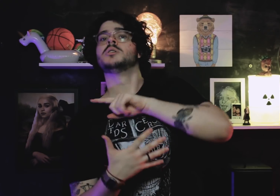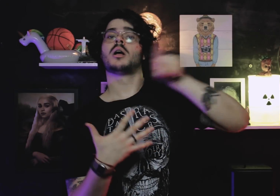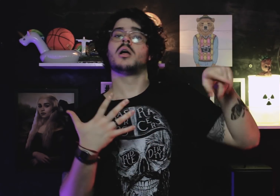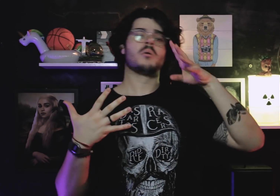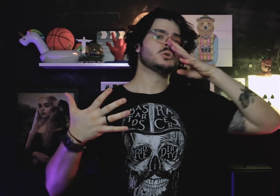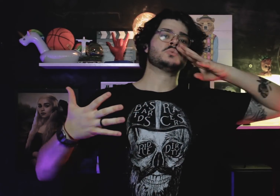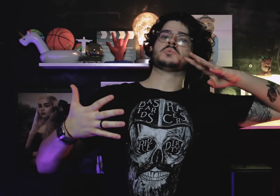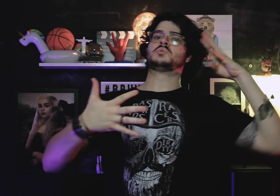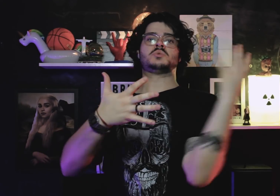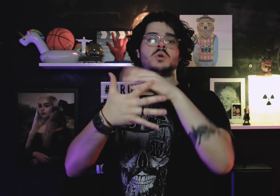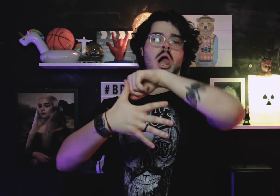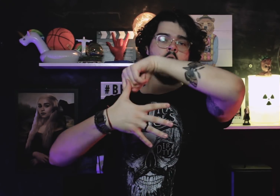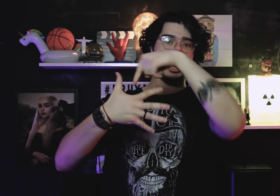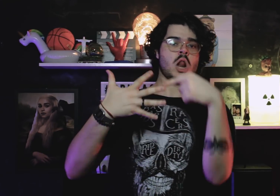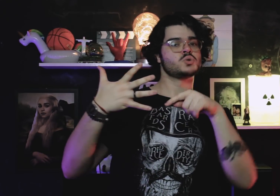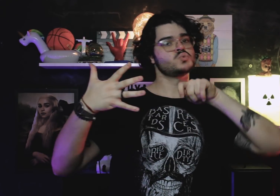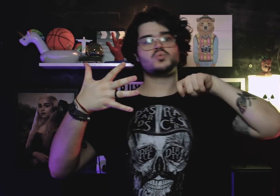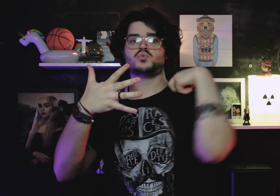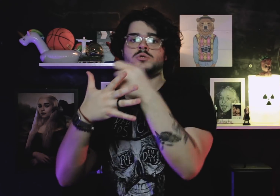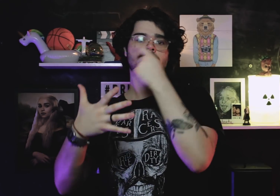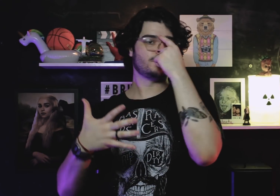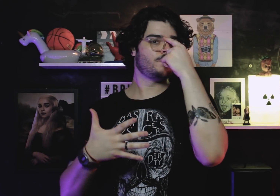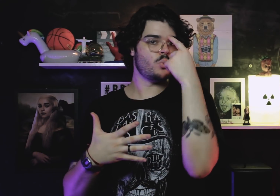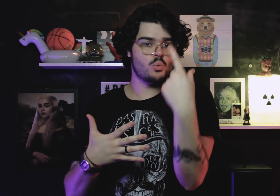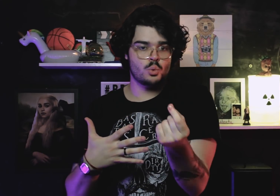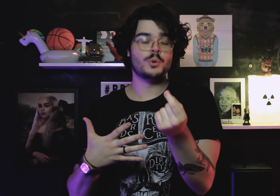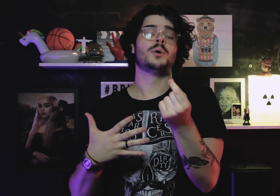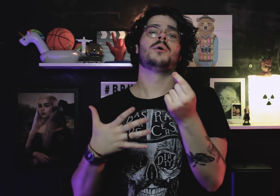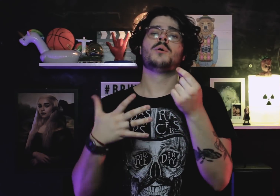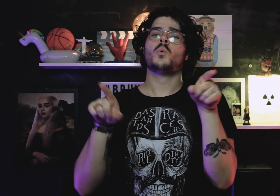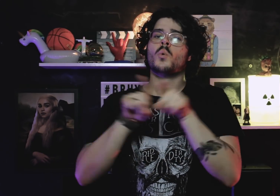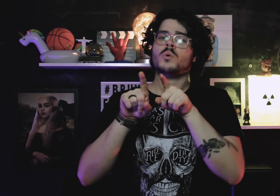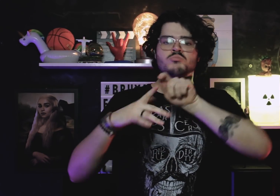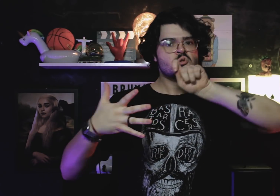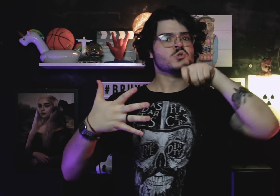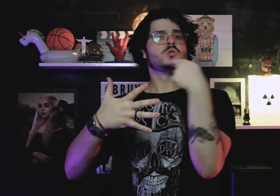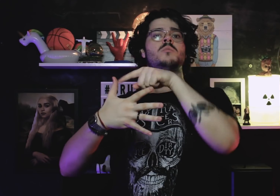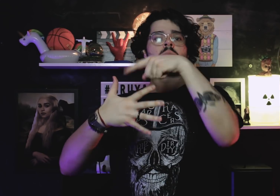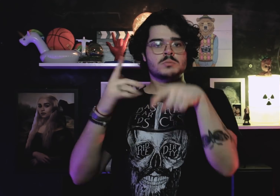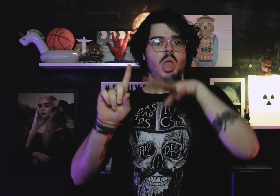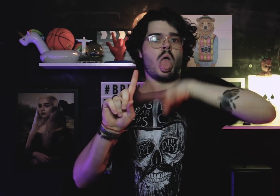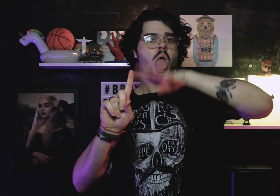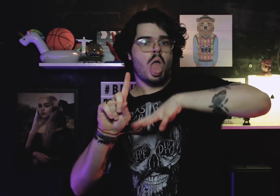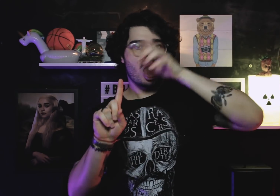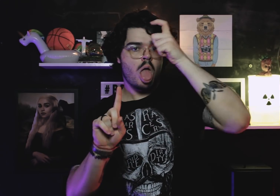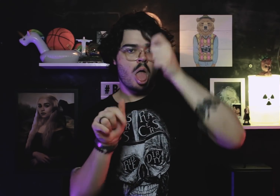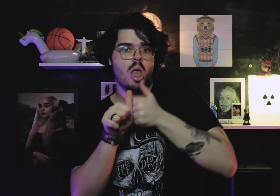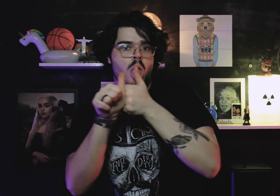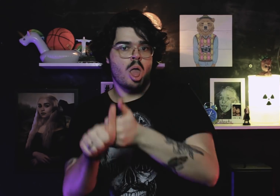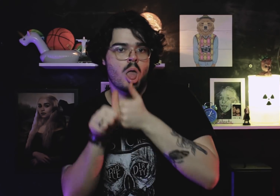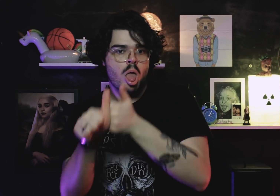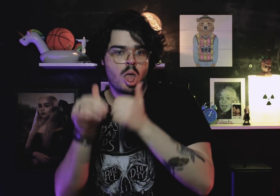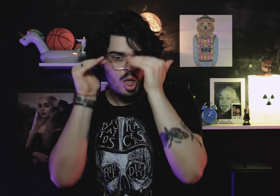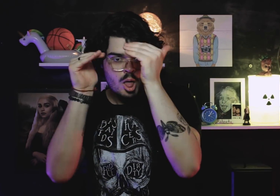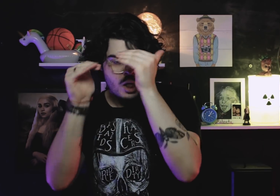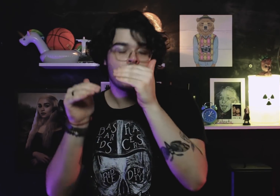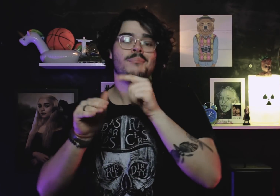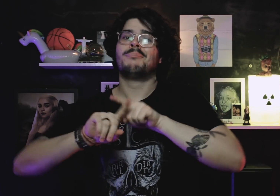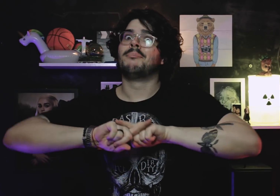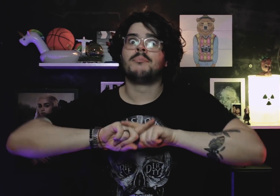They accused them of practicing witchcraft and Satanism.